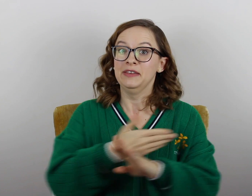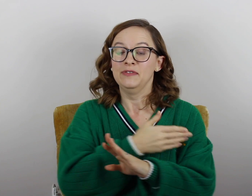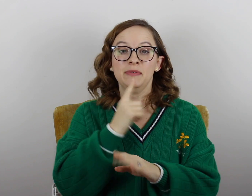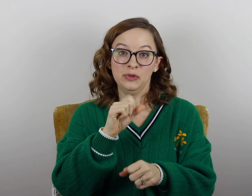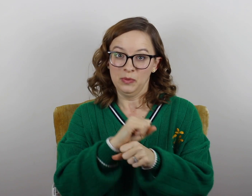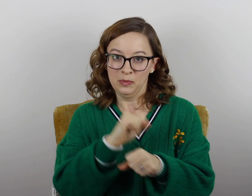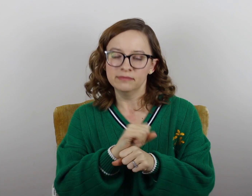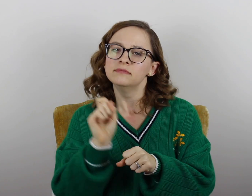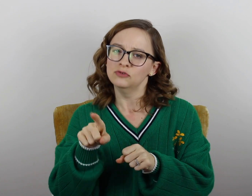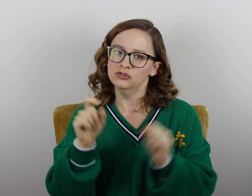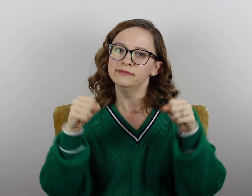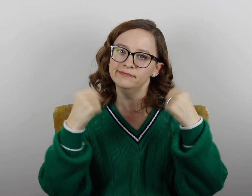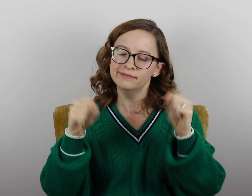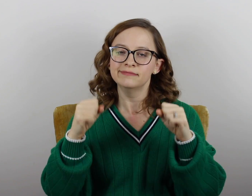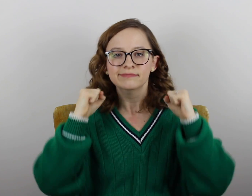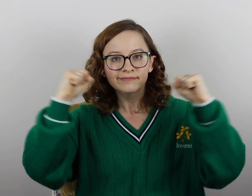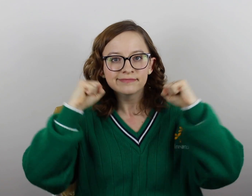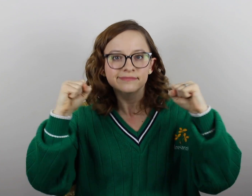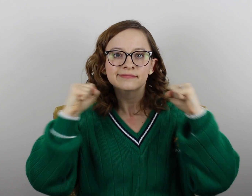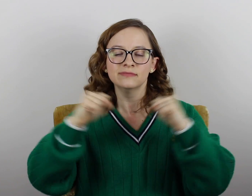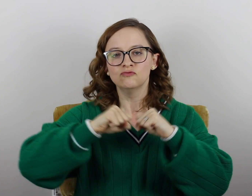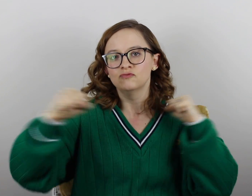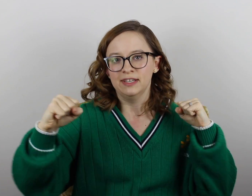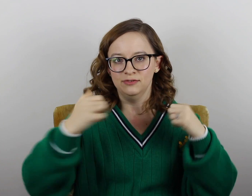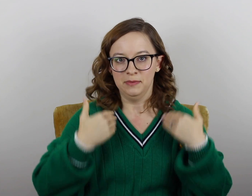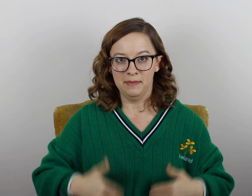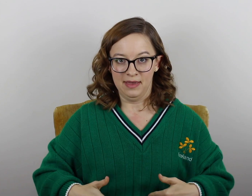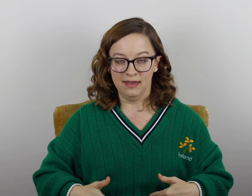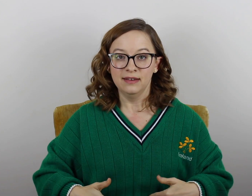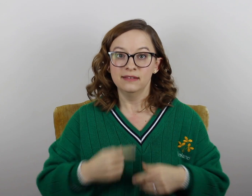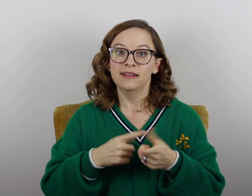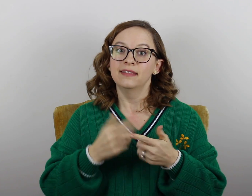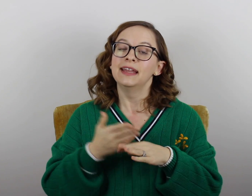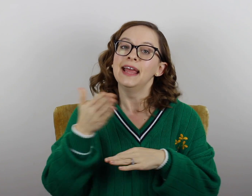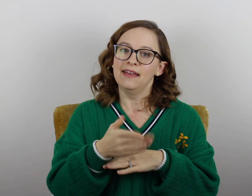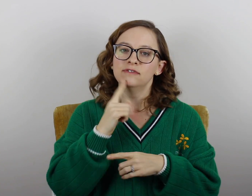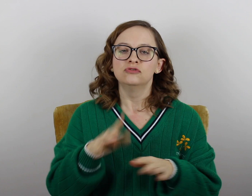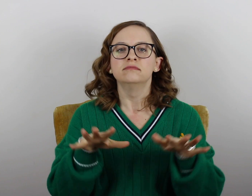So, that means before you work make sure that your using your exercises and stretching your body.